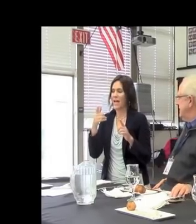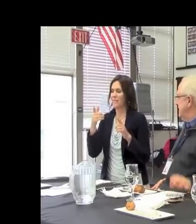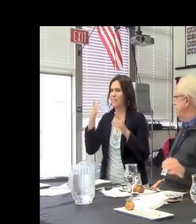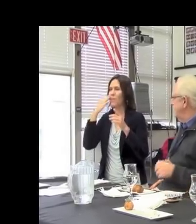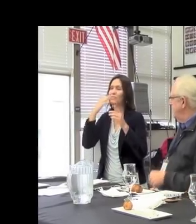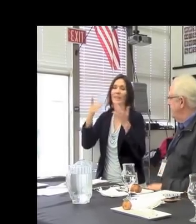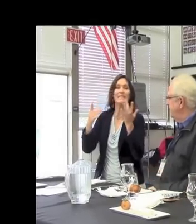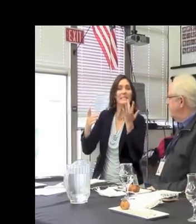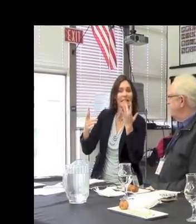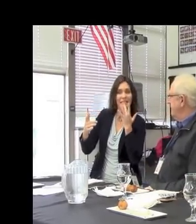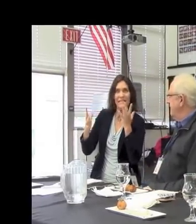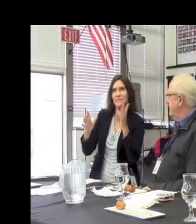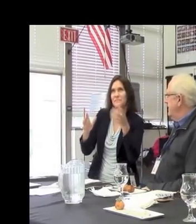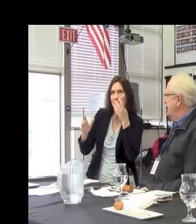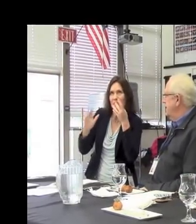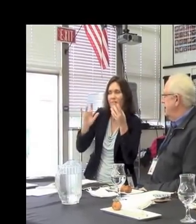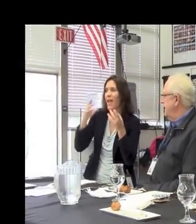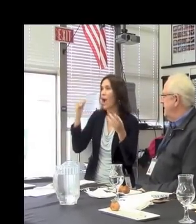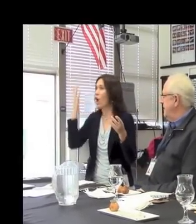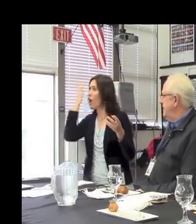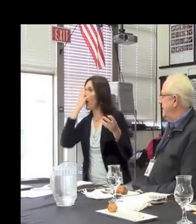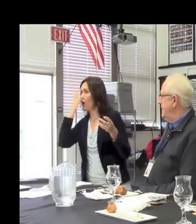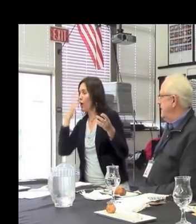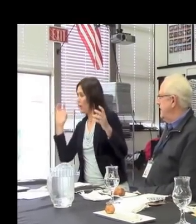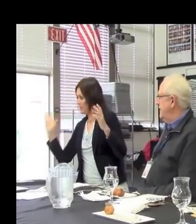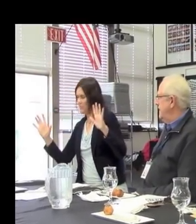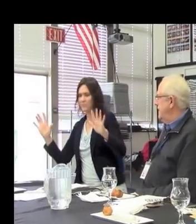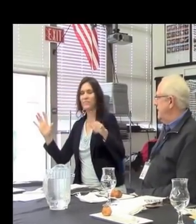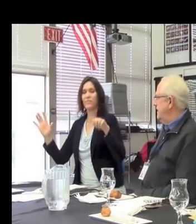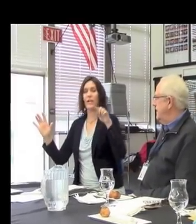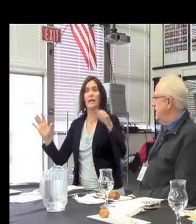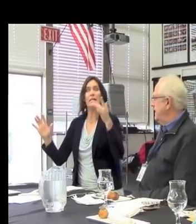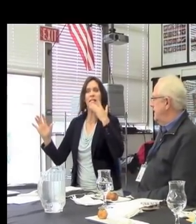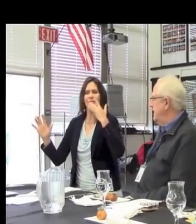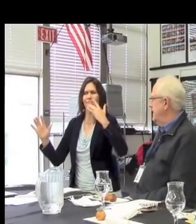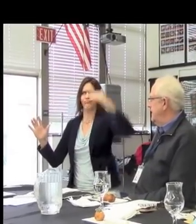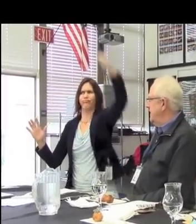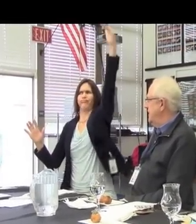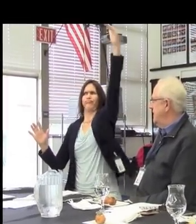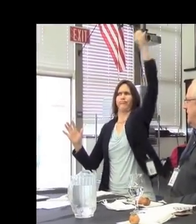Judge Erika: When judging taste vs. appearance, the taste rates extremely high!